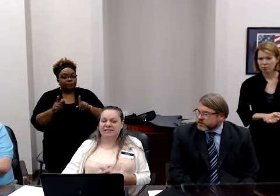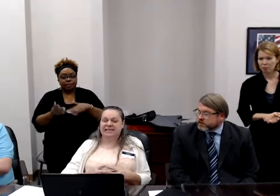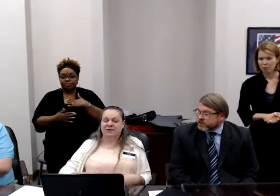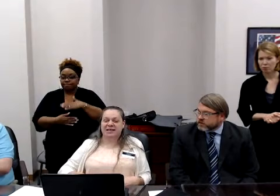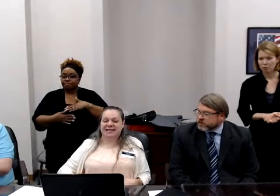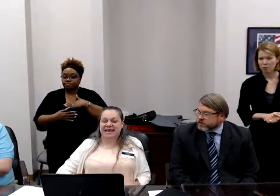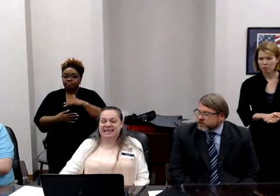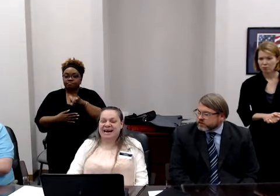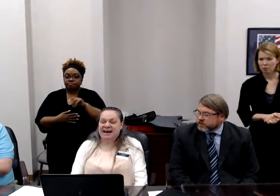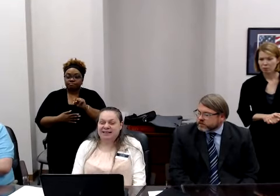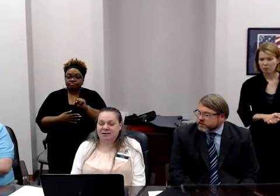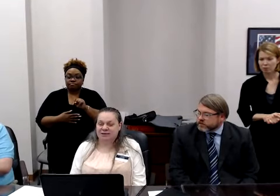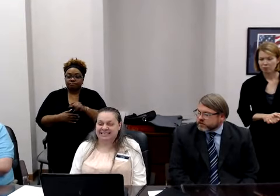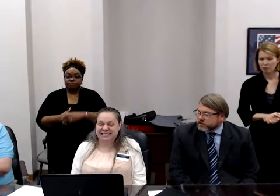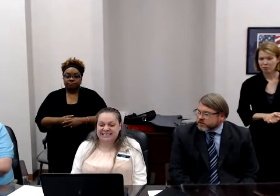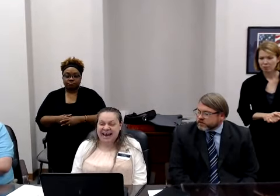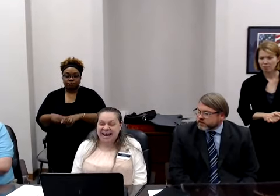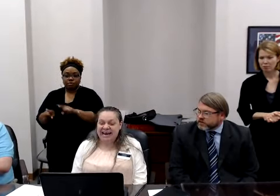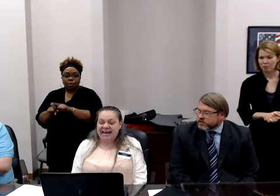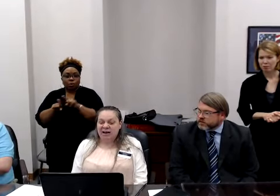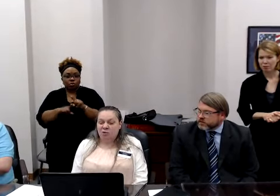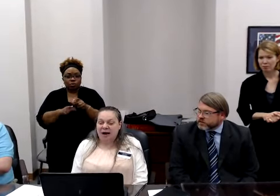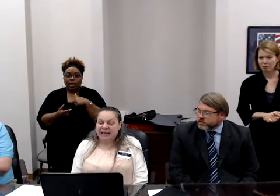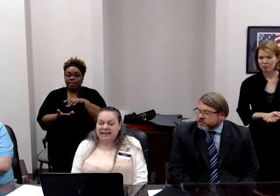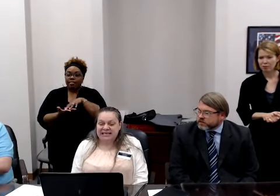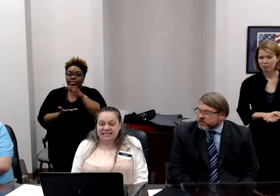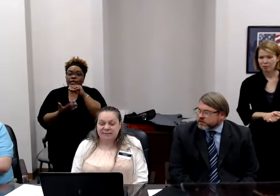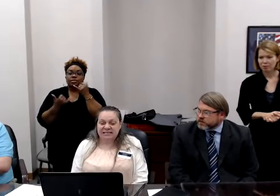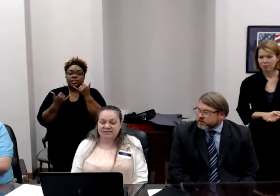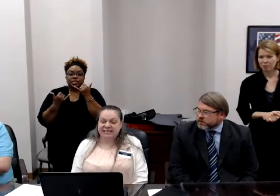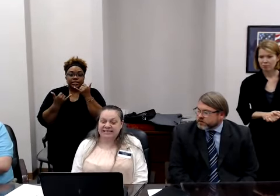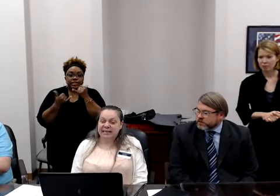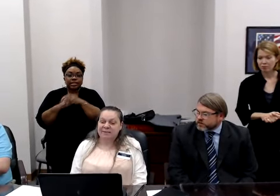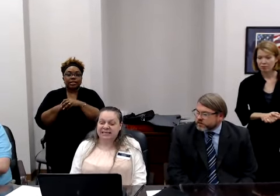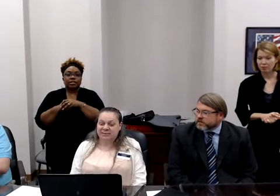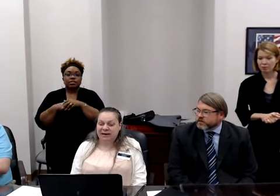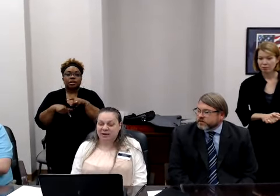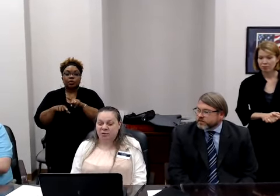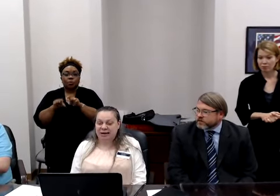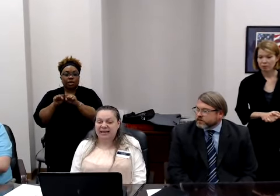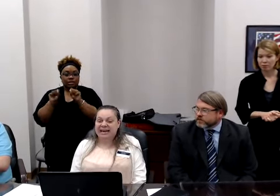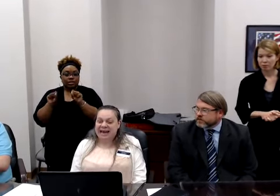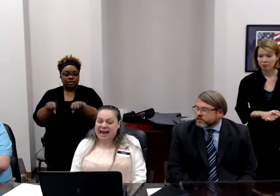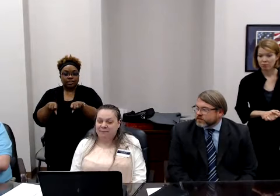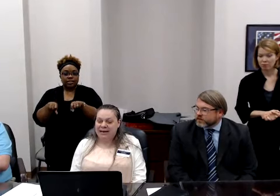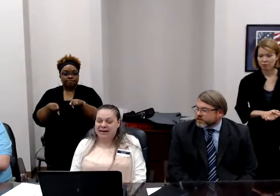Also, the thing that I learned today, while at this demonstration that makes me really happy